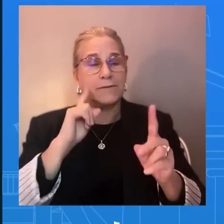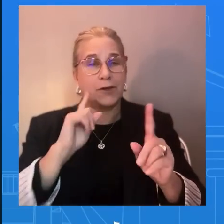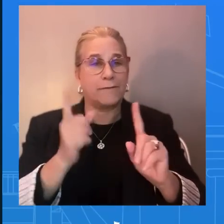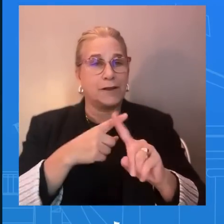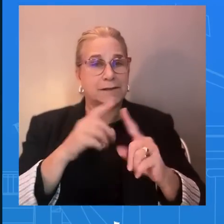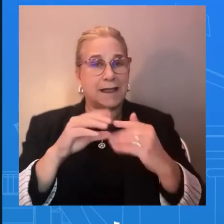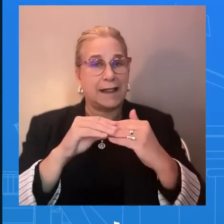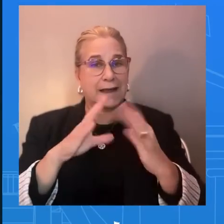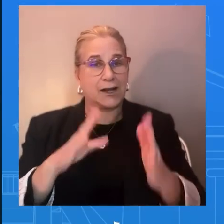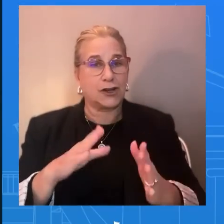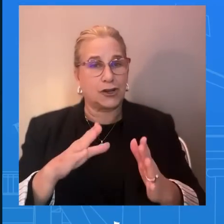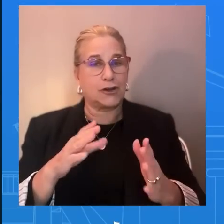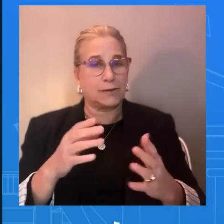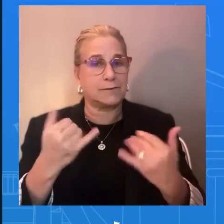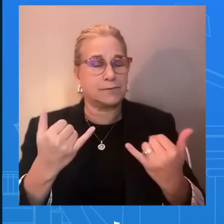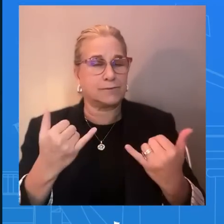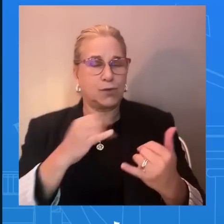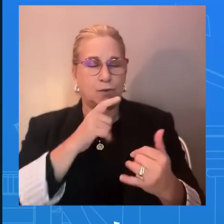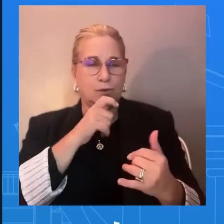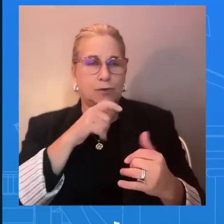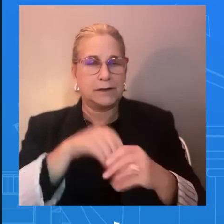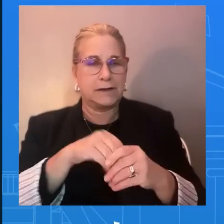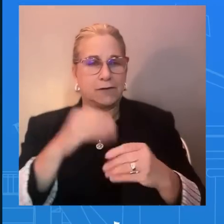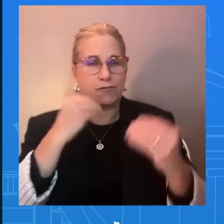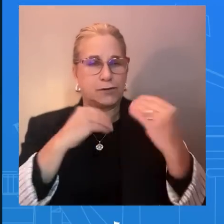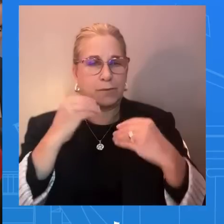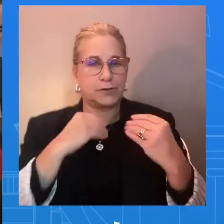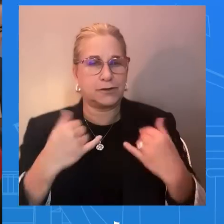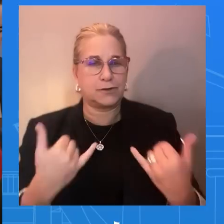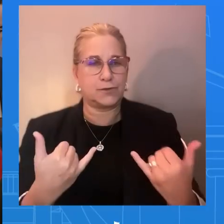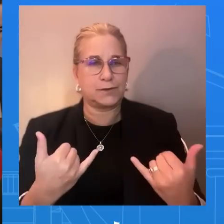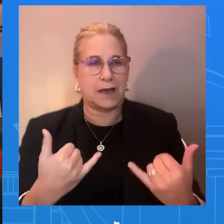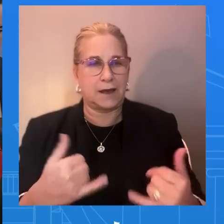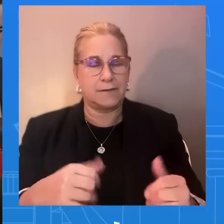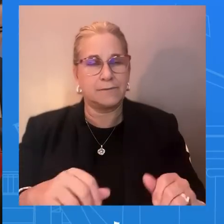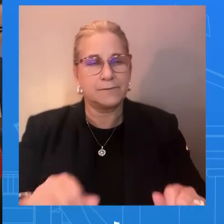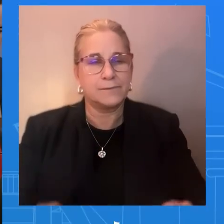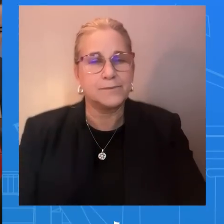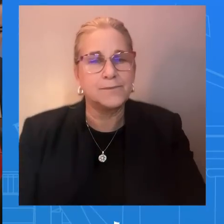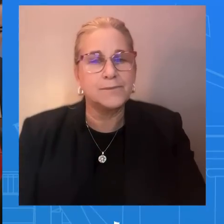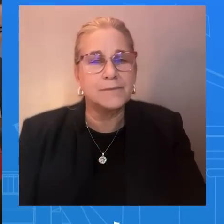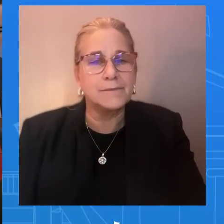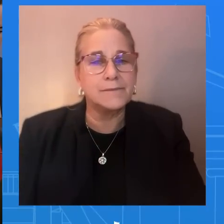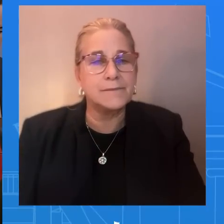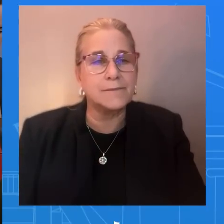All right. Go ahead. The Press: Thank you, Karine. So, Tuesday, the countries in BRICS